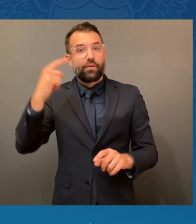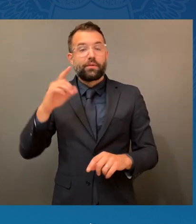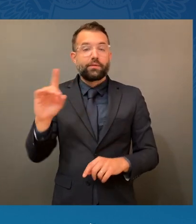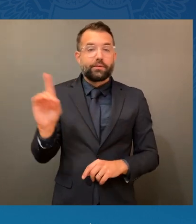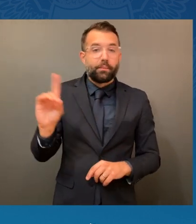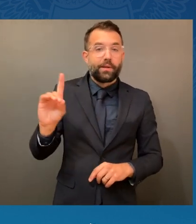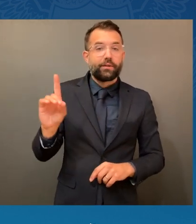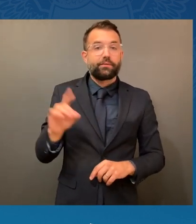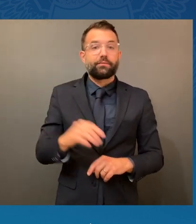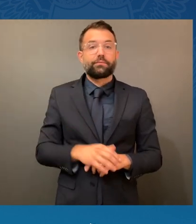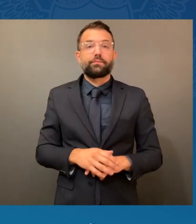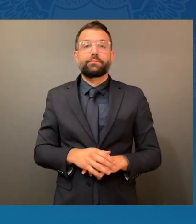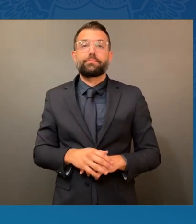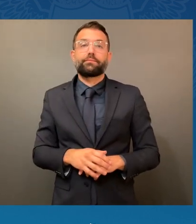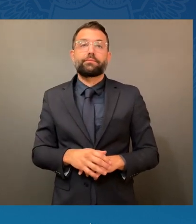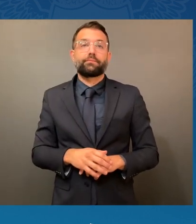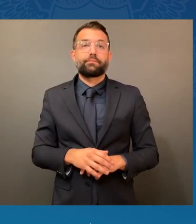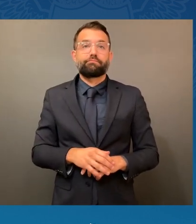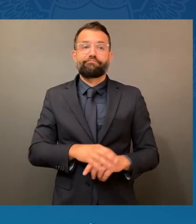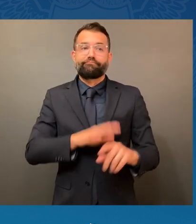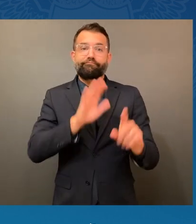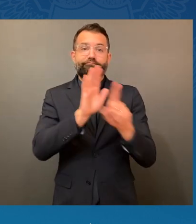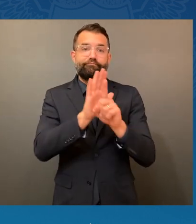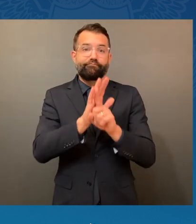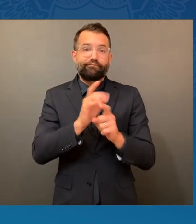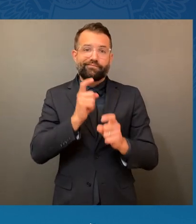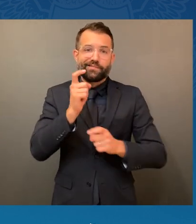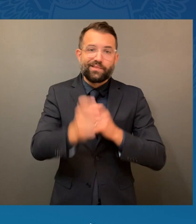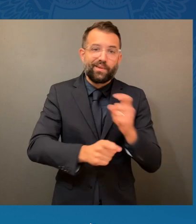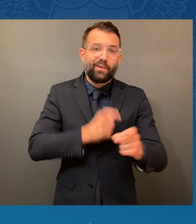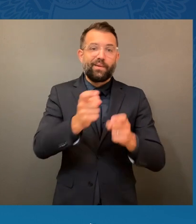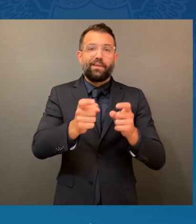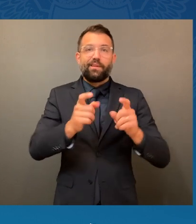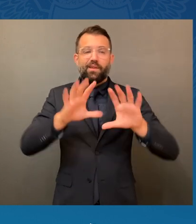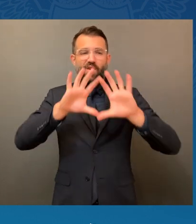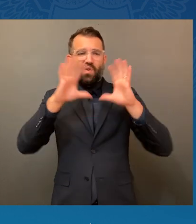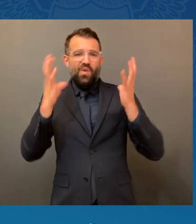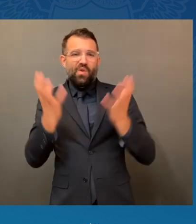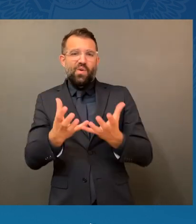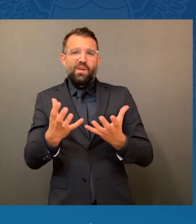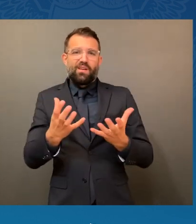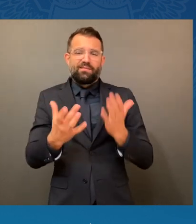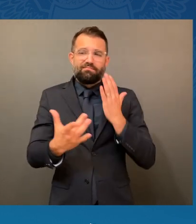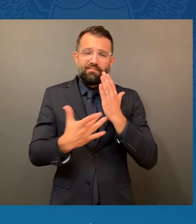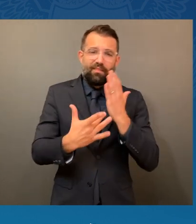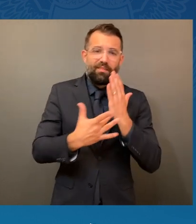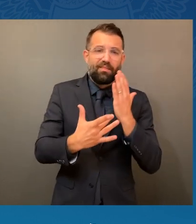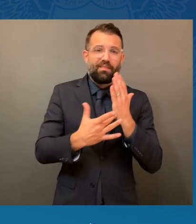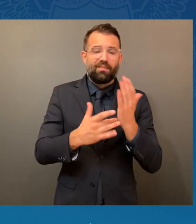from technology to health and beyond, and the United States will continue